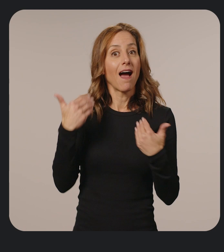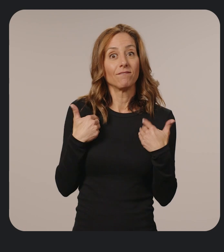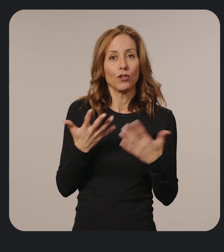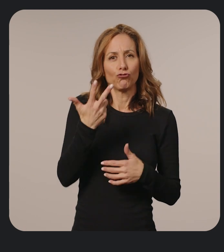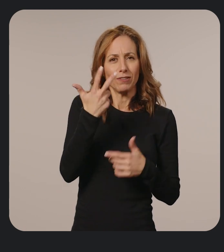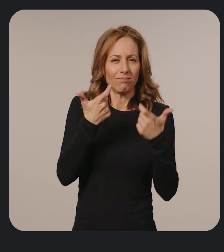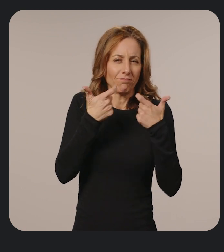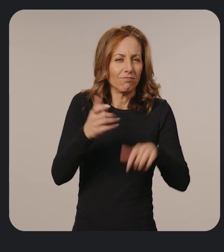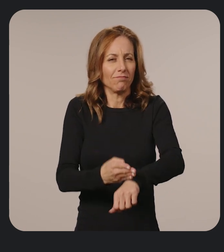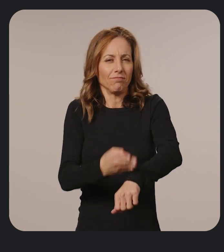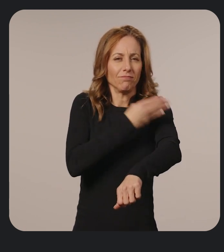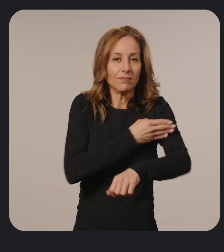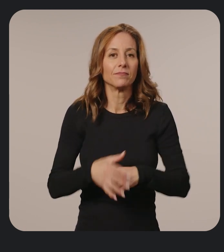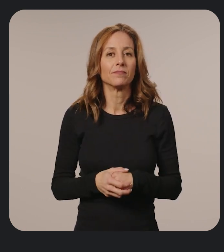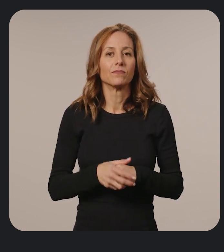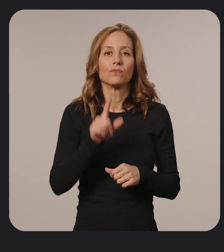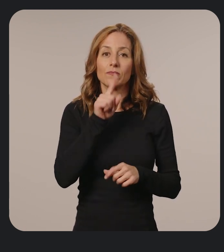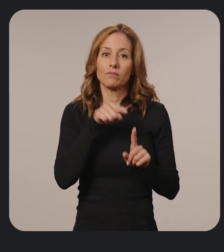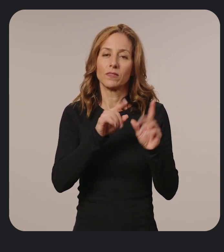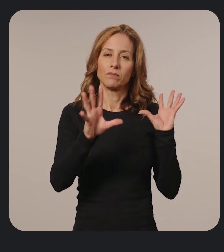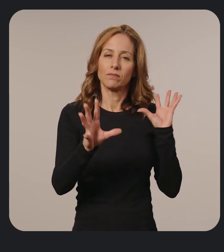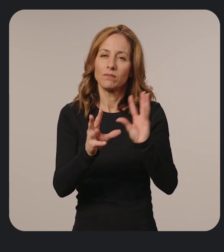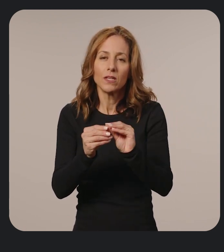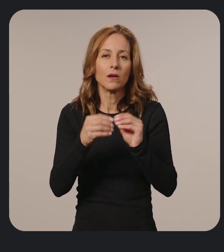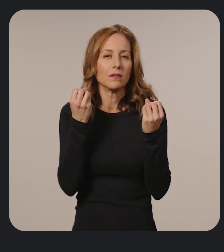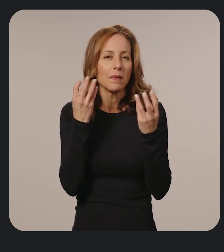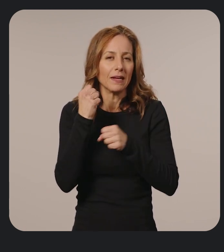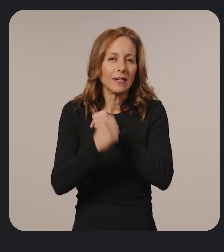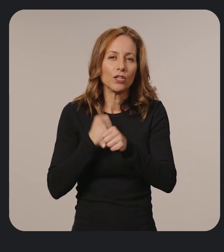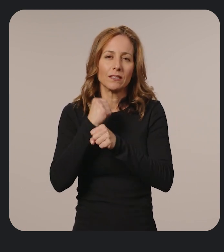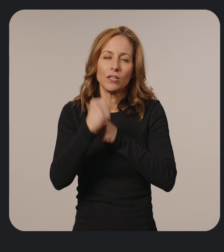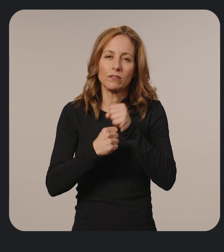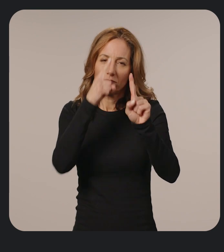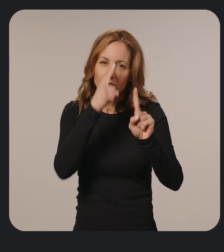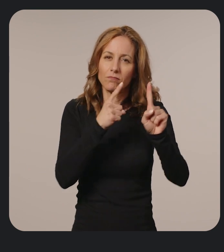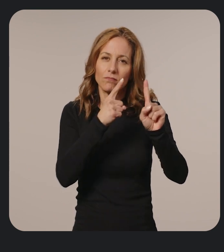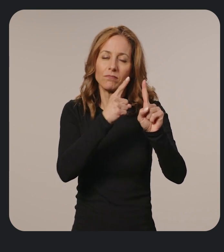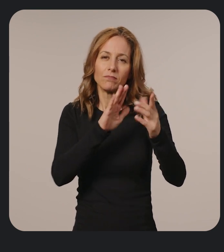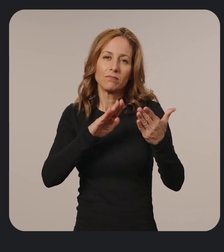Dart 3 contains three major improvements. It is the culmination of our multi-year journey